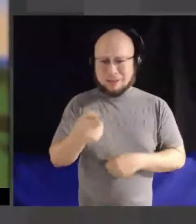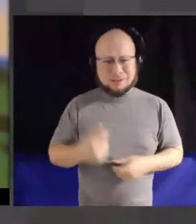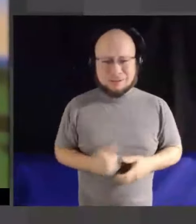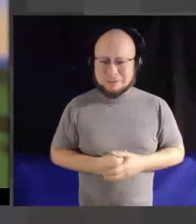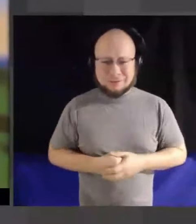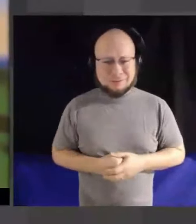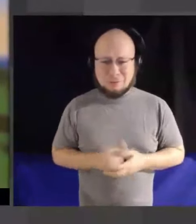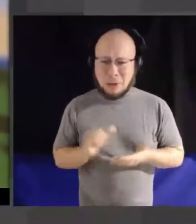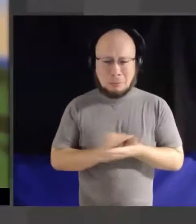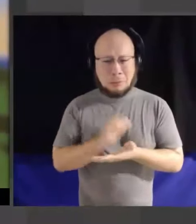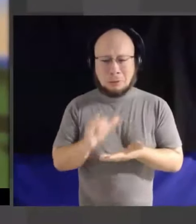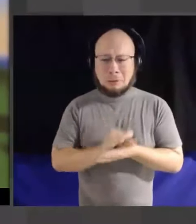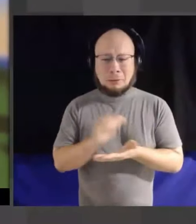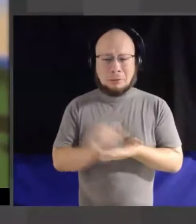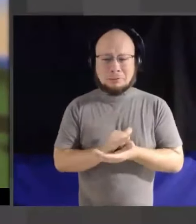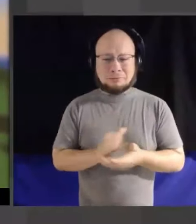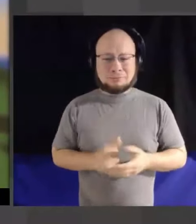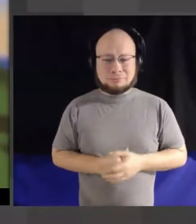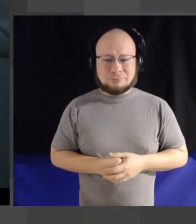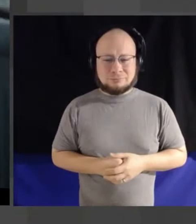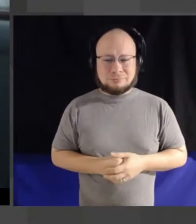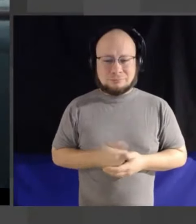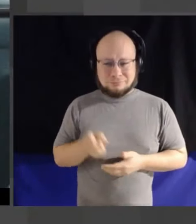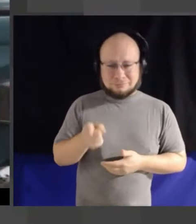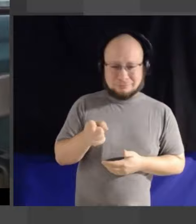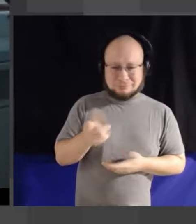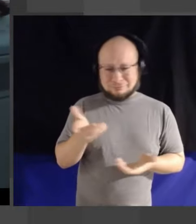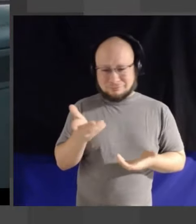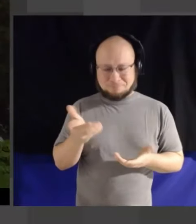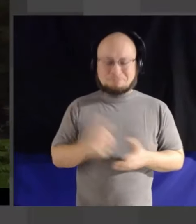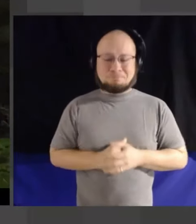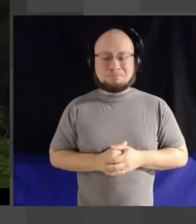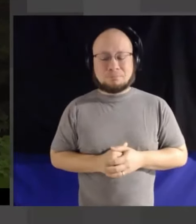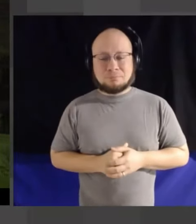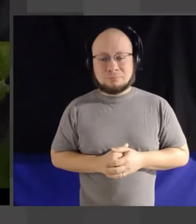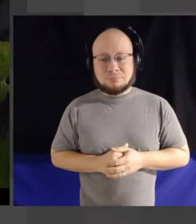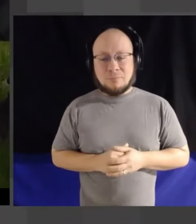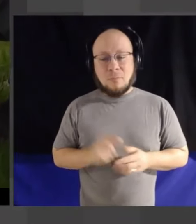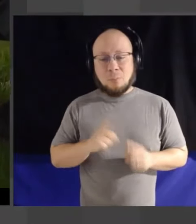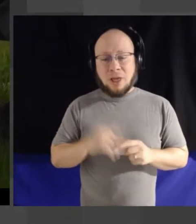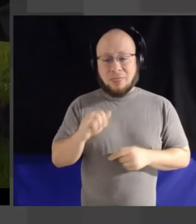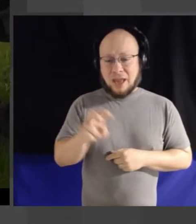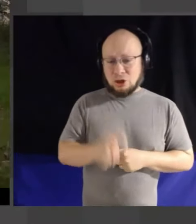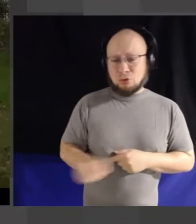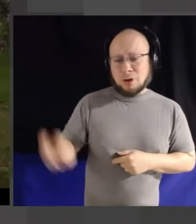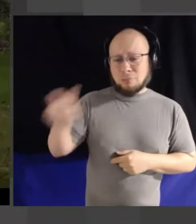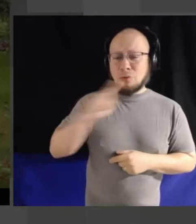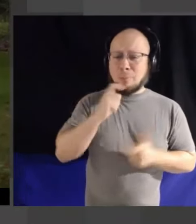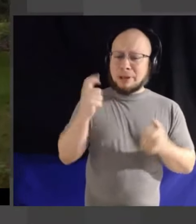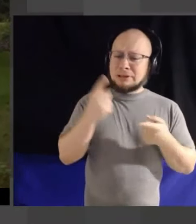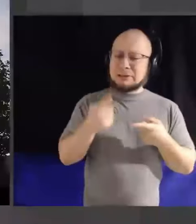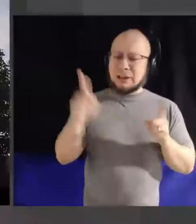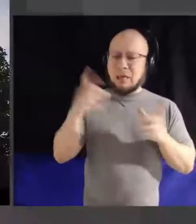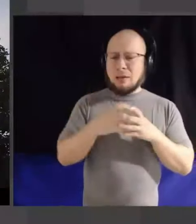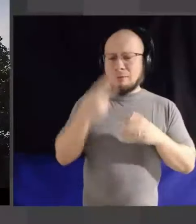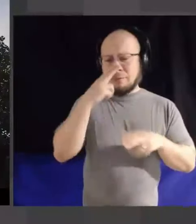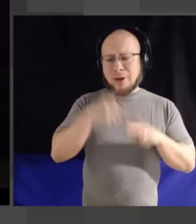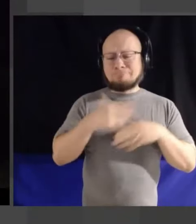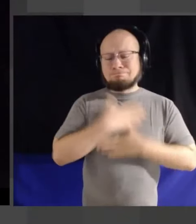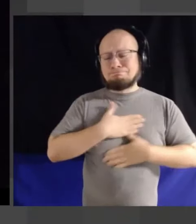ALARMINGLY DIFFICULT TO CONSTRUCT. IF I JUST FILM THIS ANGLE, THERE WE GO. THERE IS OUR SAND BLOCK. ALL IN ALL THOUGH THE ROAD